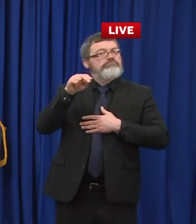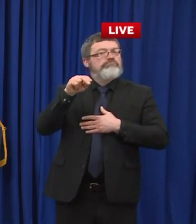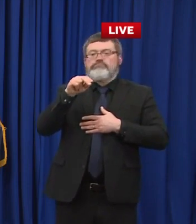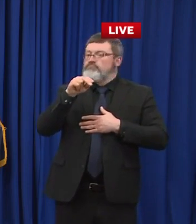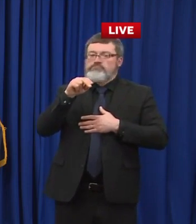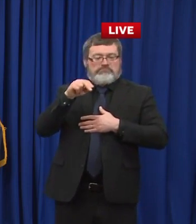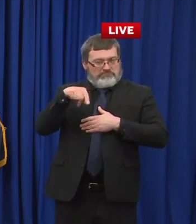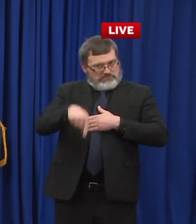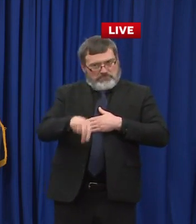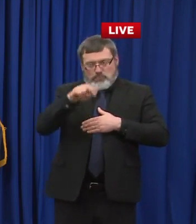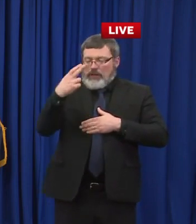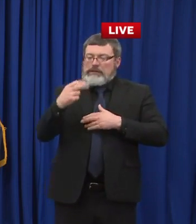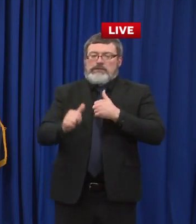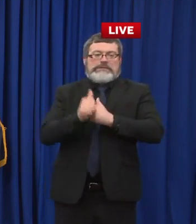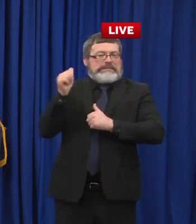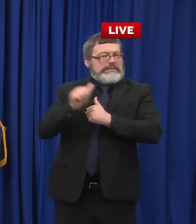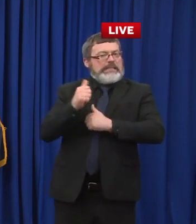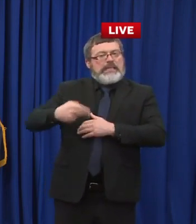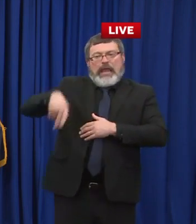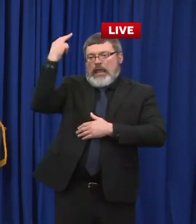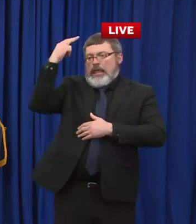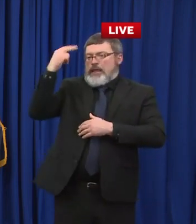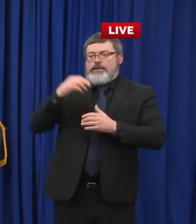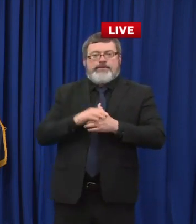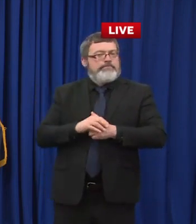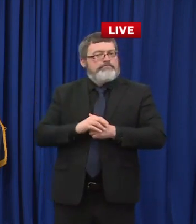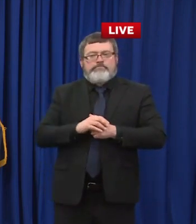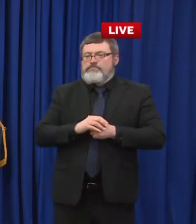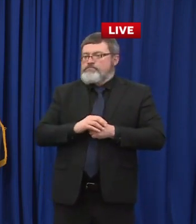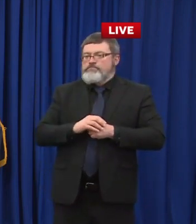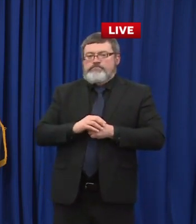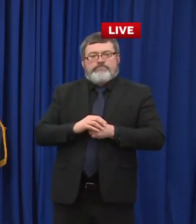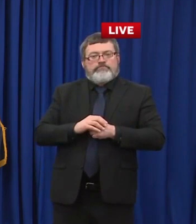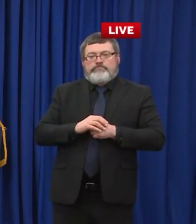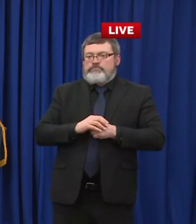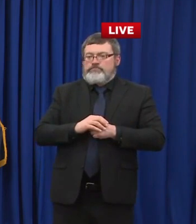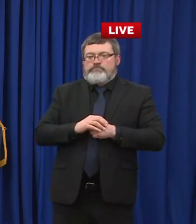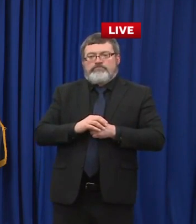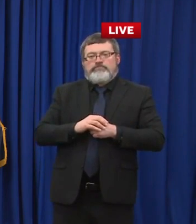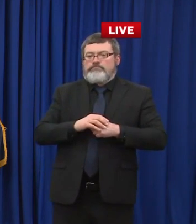WE ARE NOT ADOPTING THE TEST OUT OF QUARANTINE OPTIONS THE CDC RECOMMENDS.